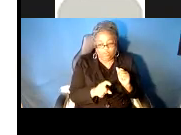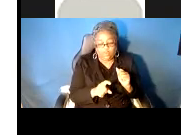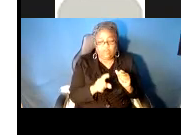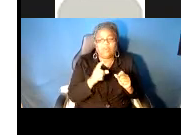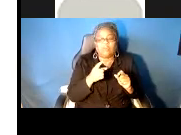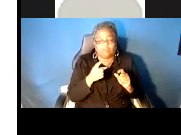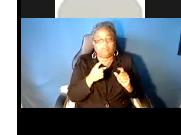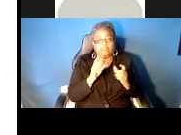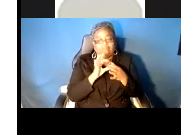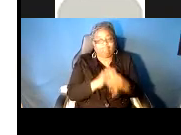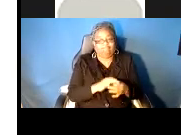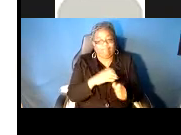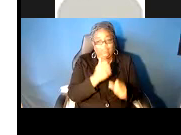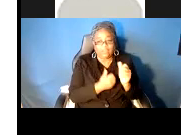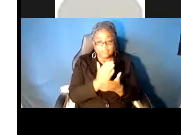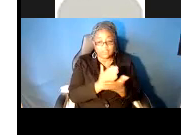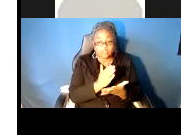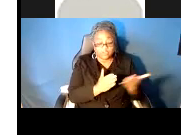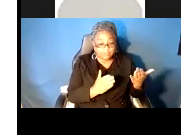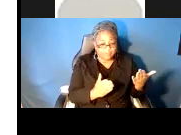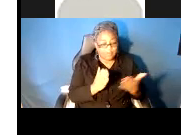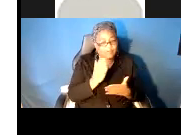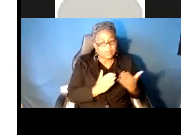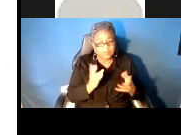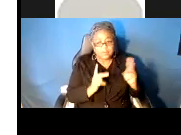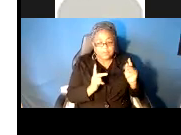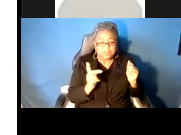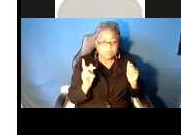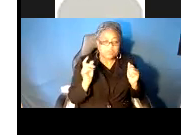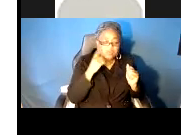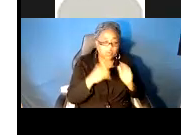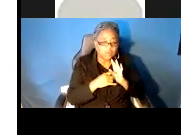For some people, such as people who have simpler projects,